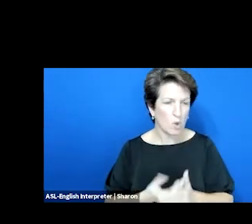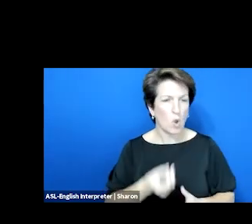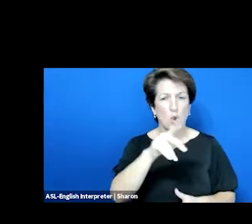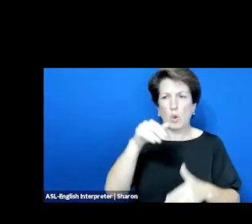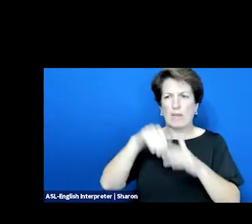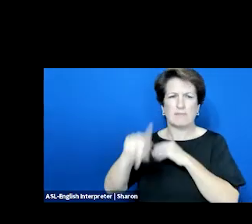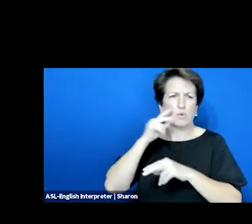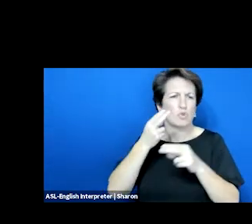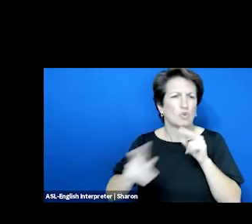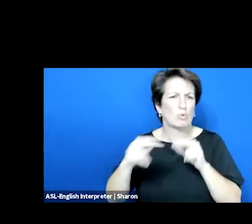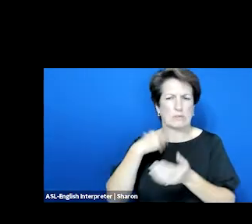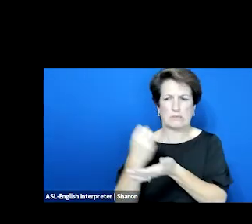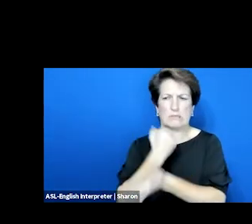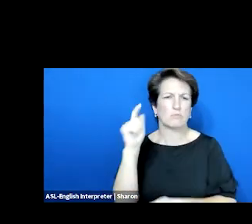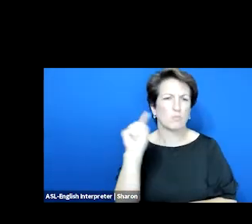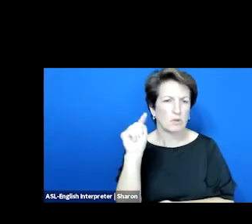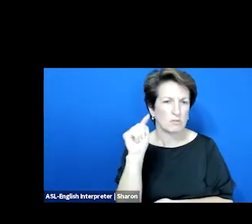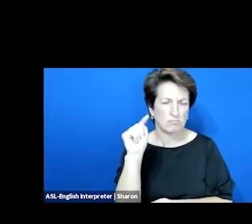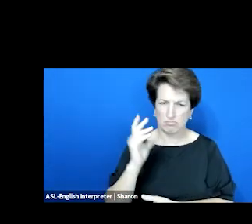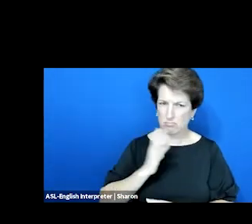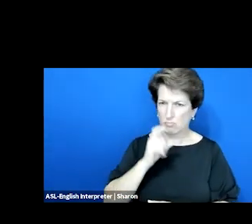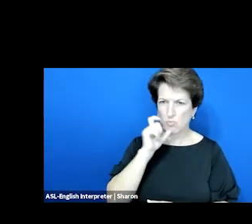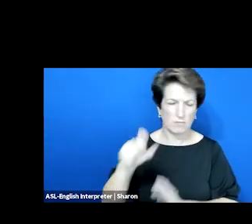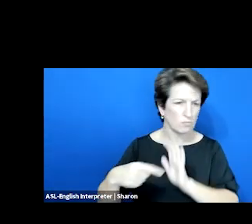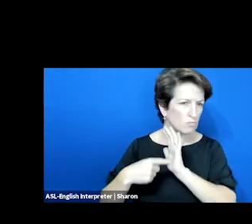You don't have to show proof of vaccination if